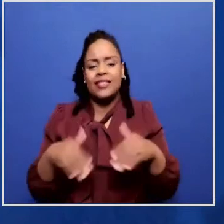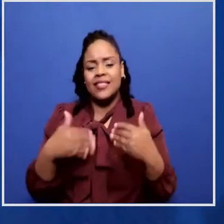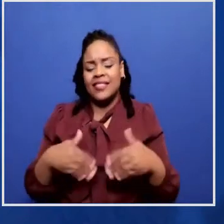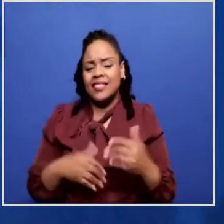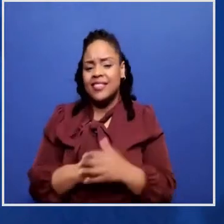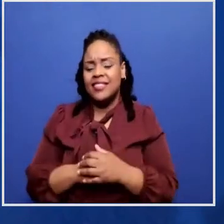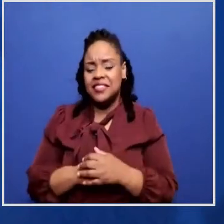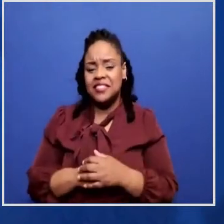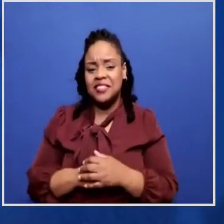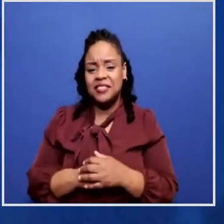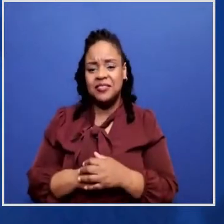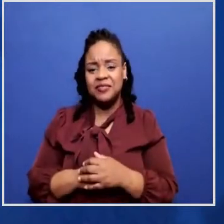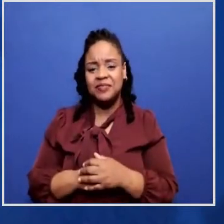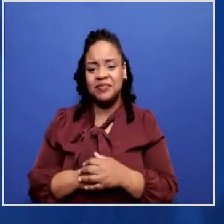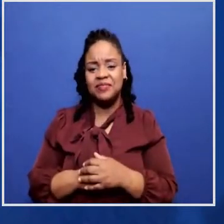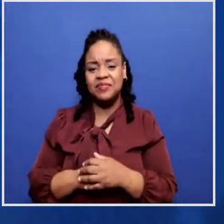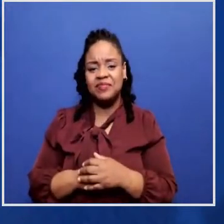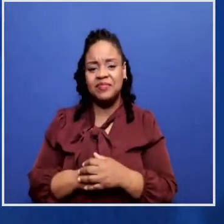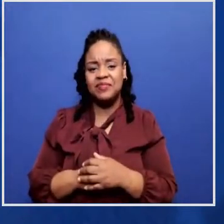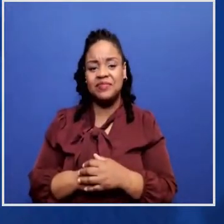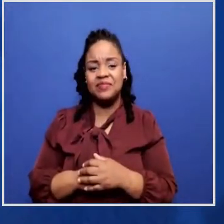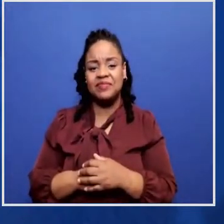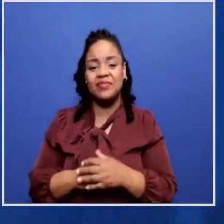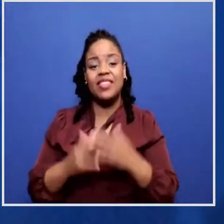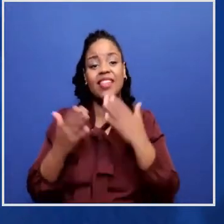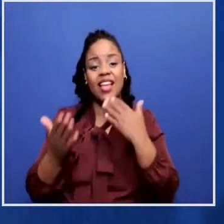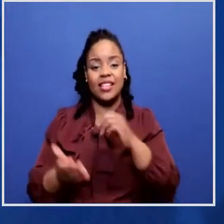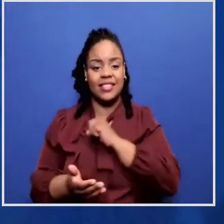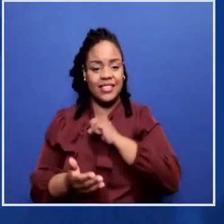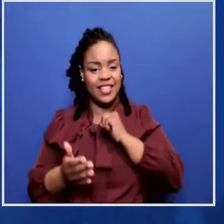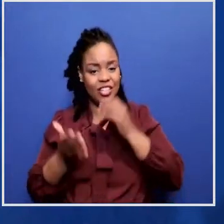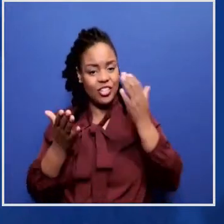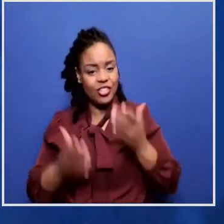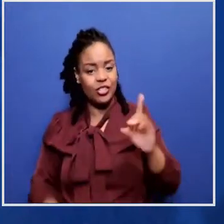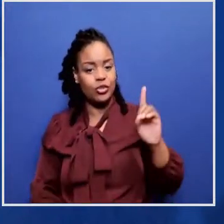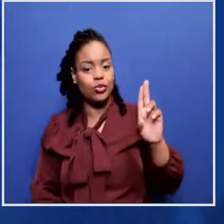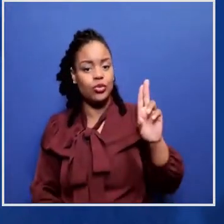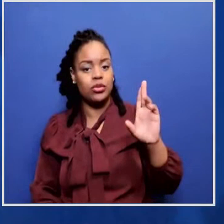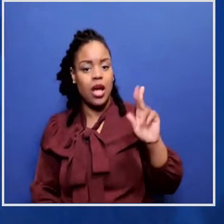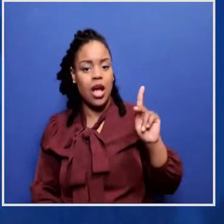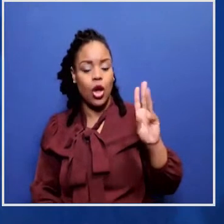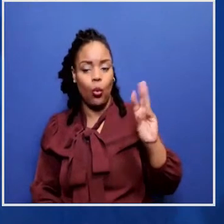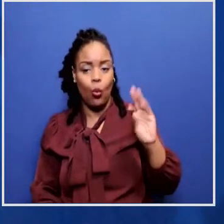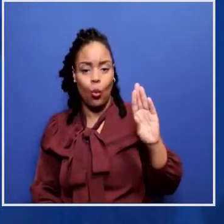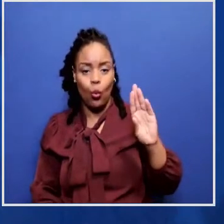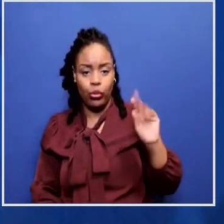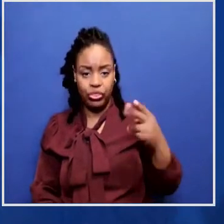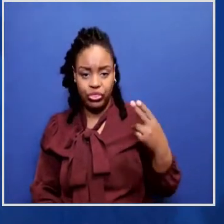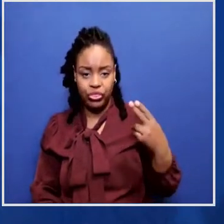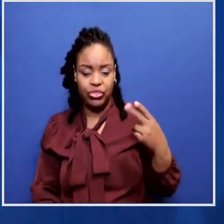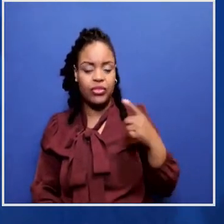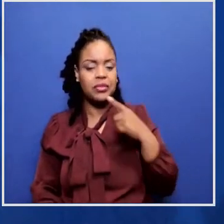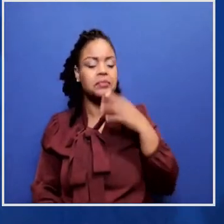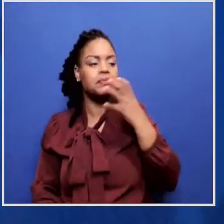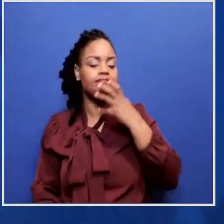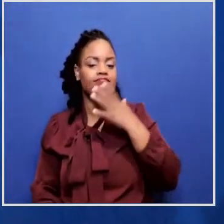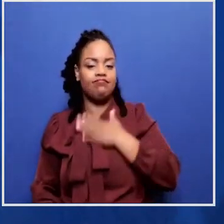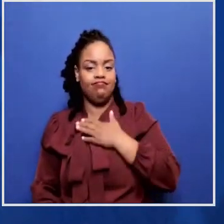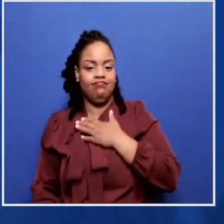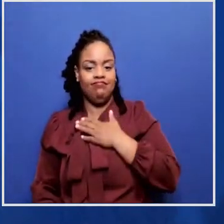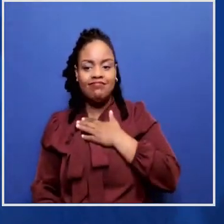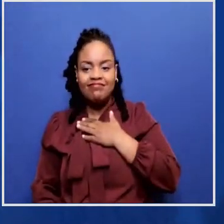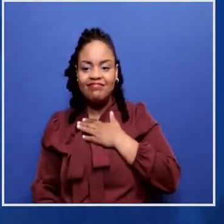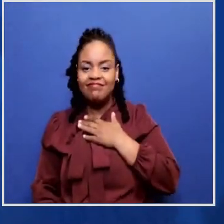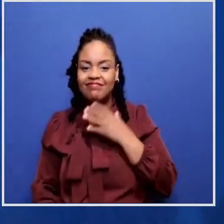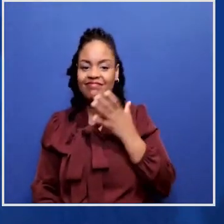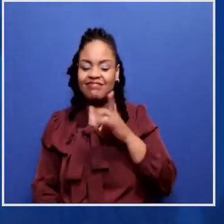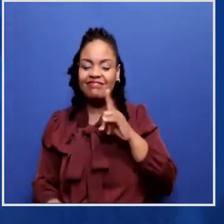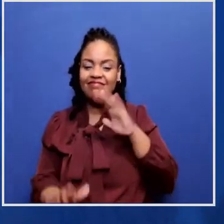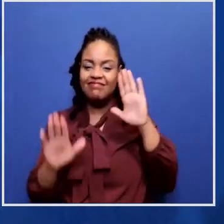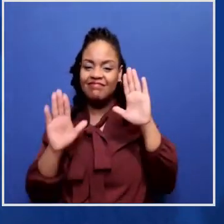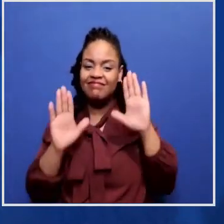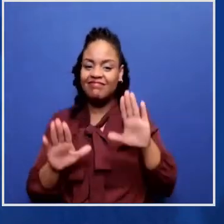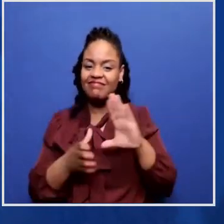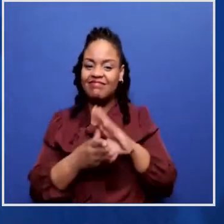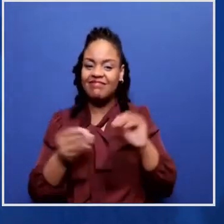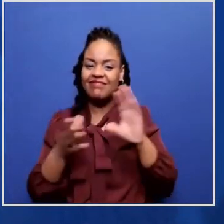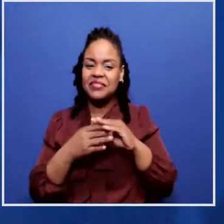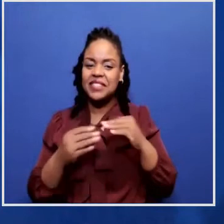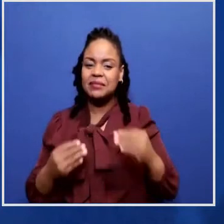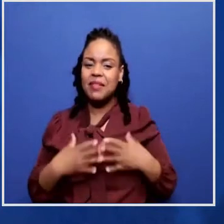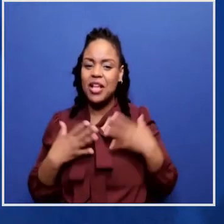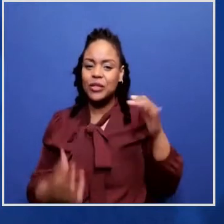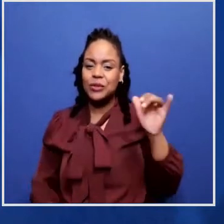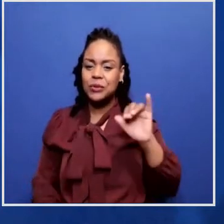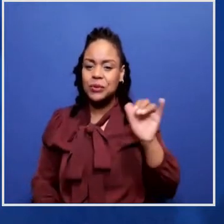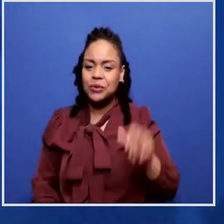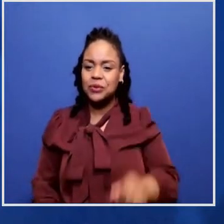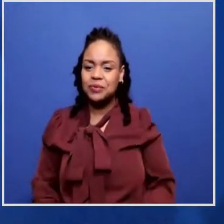THANK YOU, SENATOR DUCKWORTH.